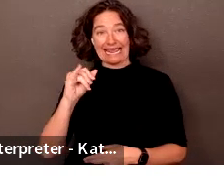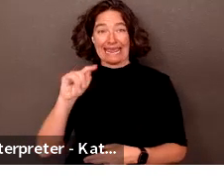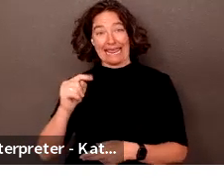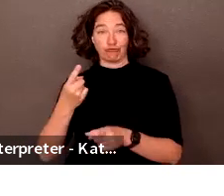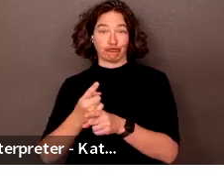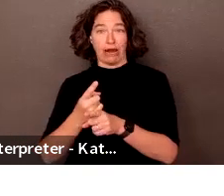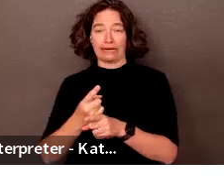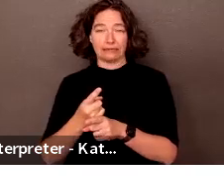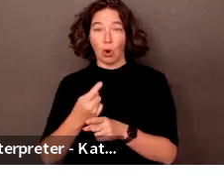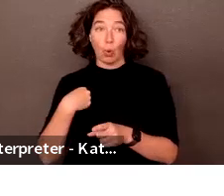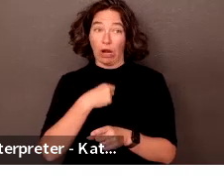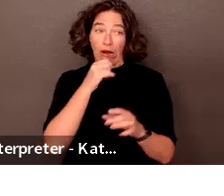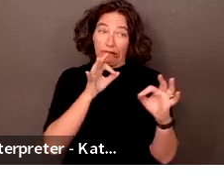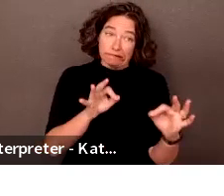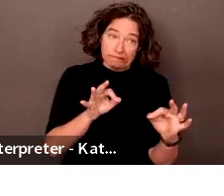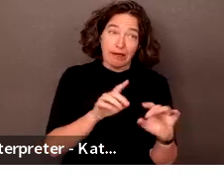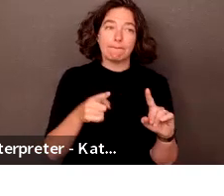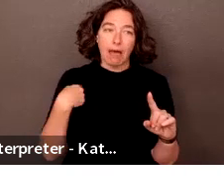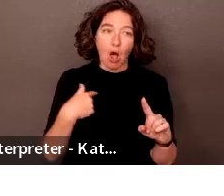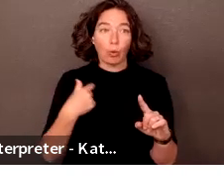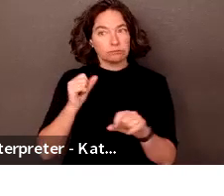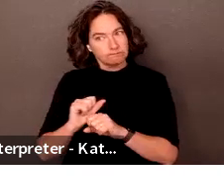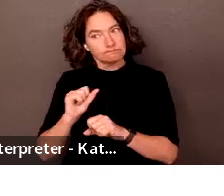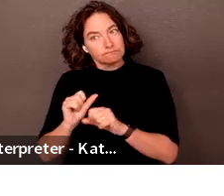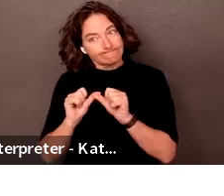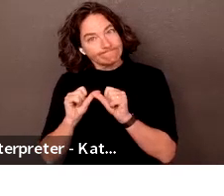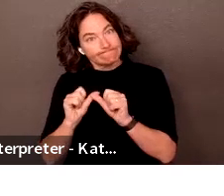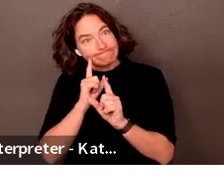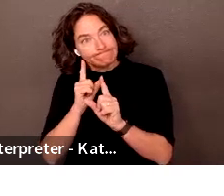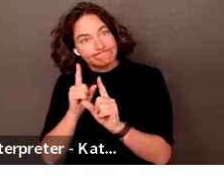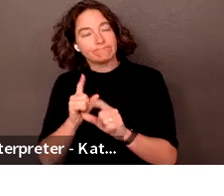going, the women's will be on the right. That is -- that was scratchy.